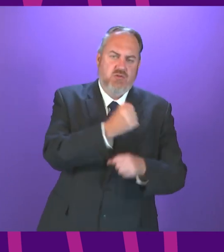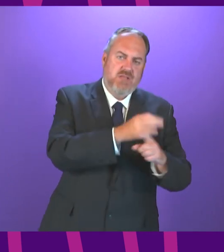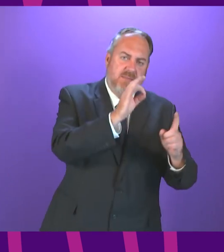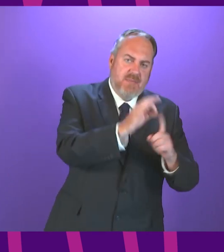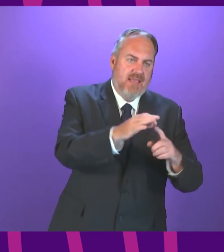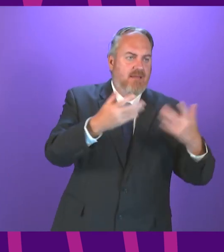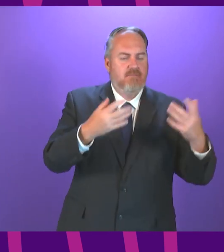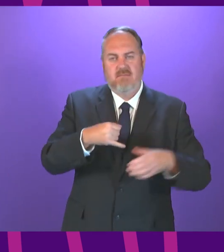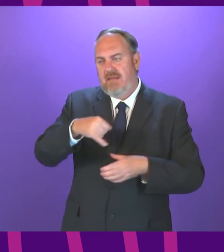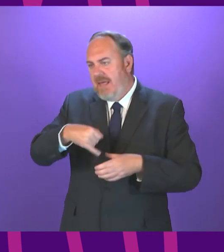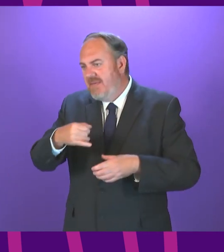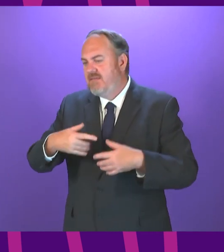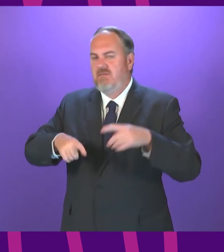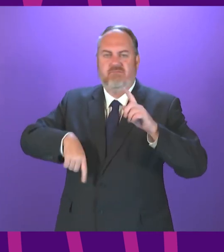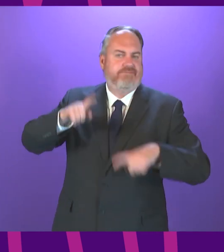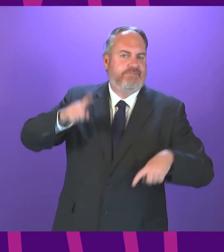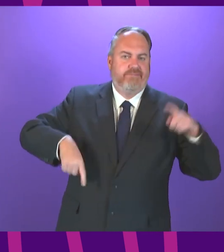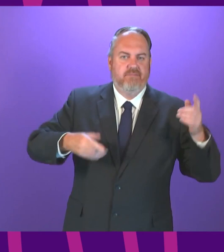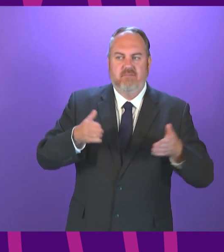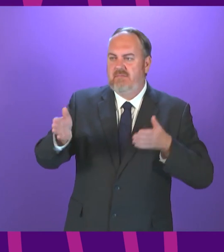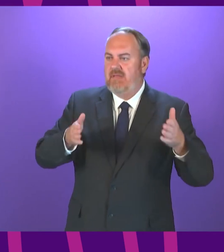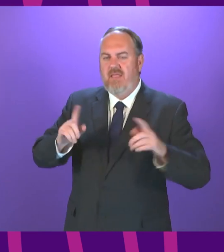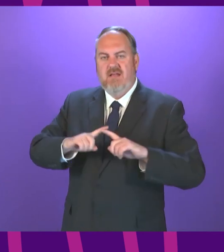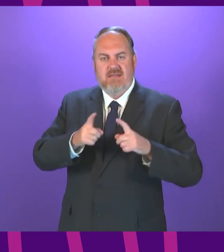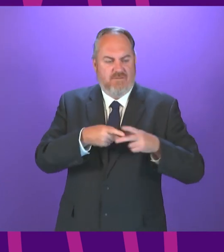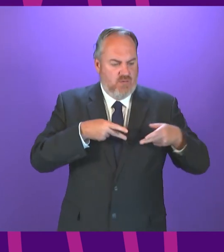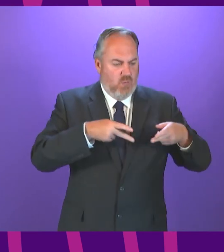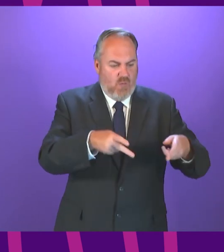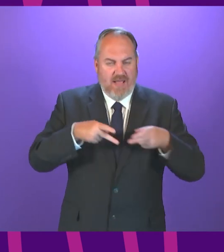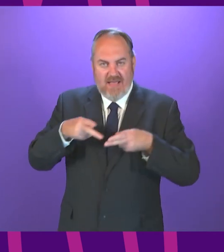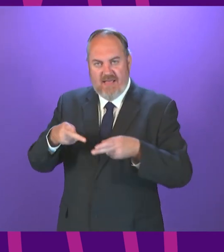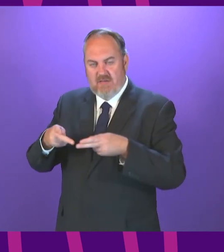care services is an important part of that. I will ask the Cabinet Secretary for Health and